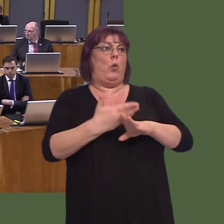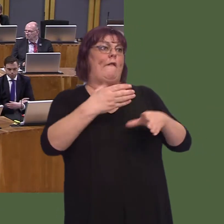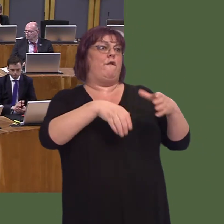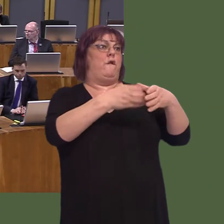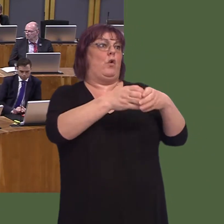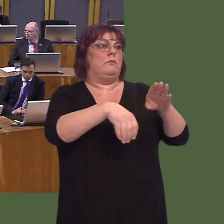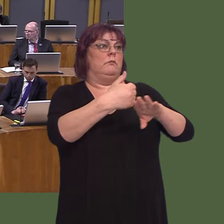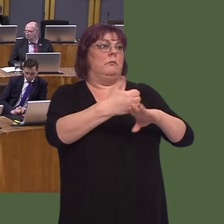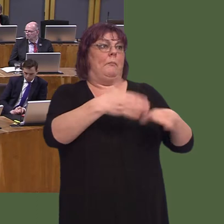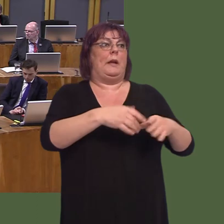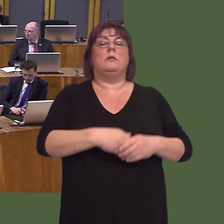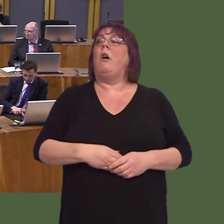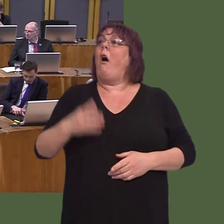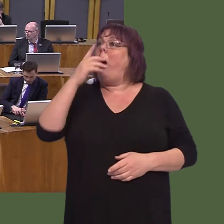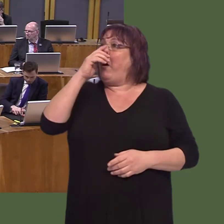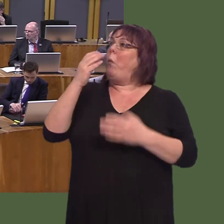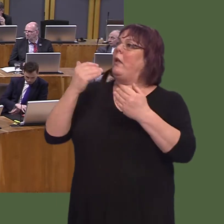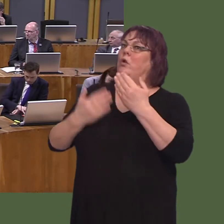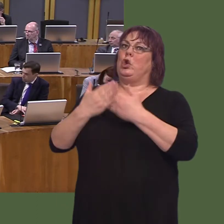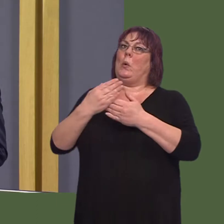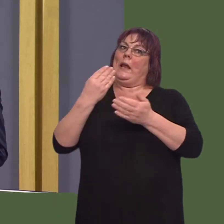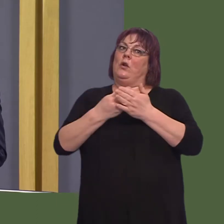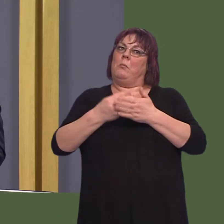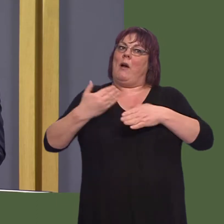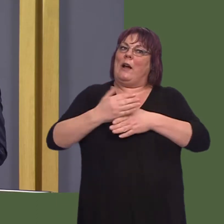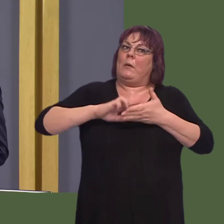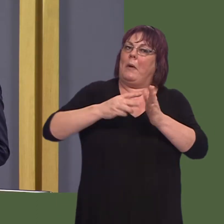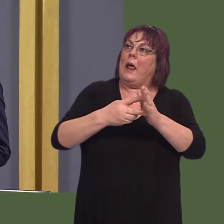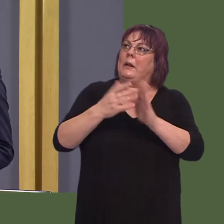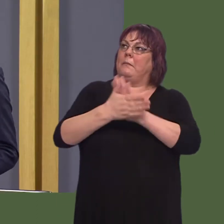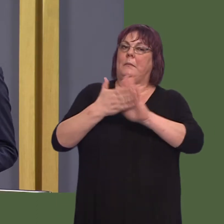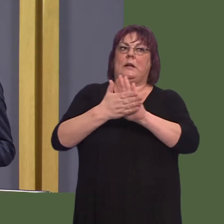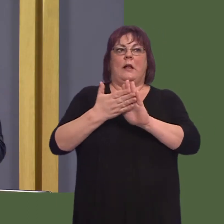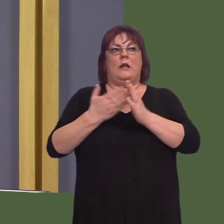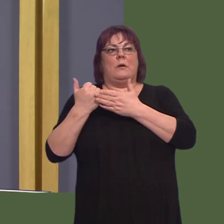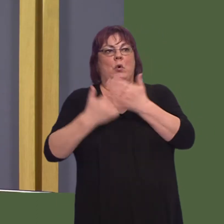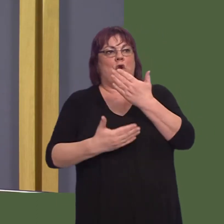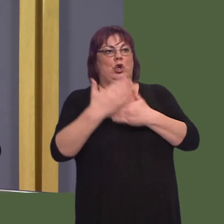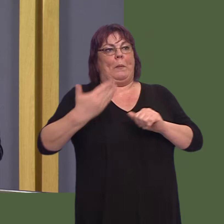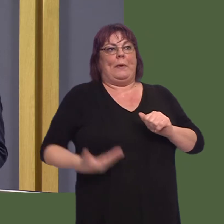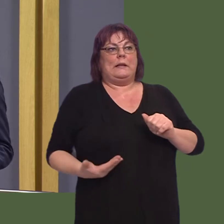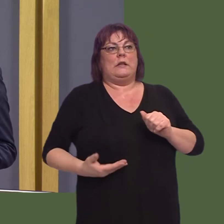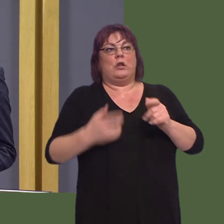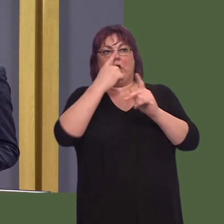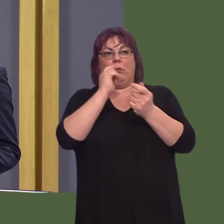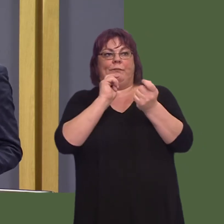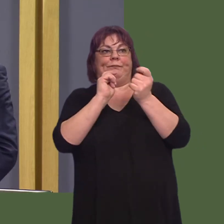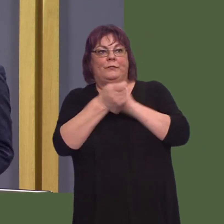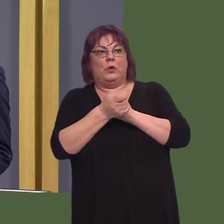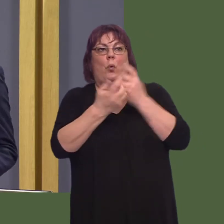I welcome the fact that the new economic action plan includes, as one of the criteria for supporting new businesses, adapting to automation, but the implications of automation